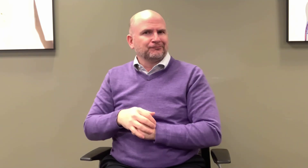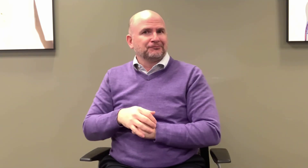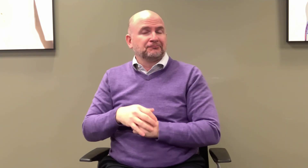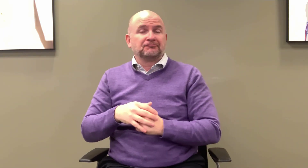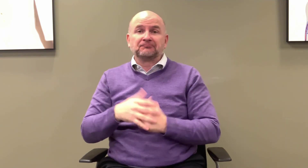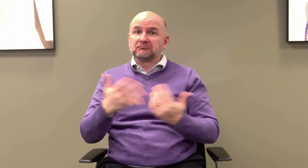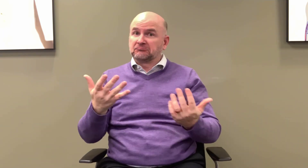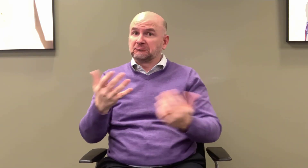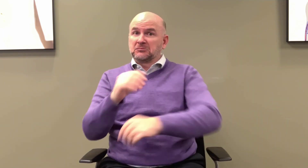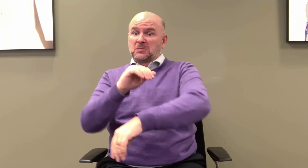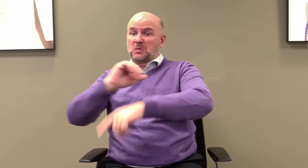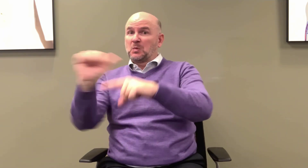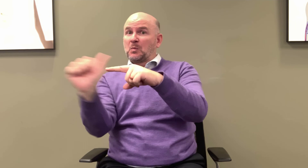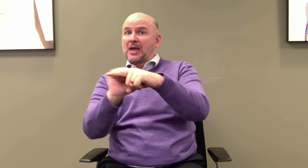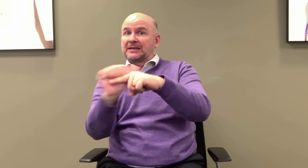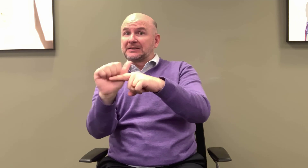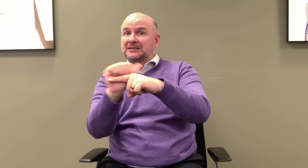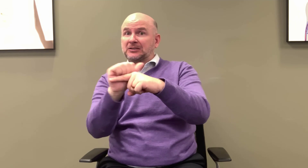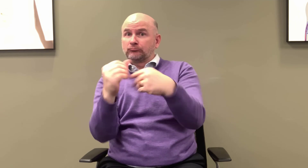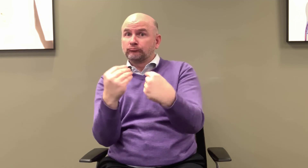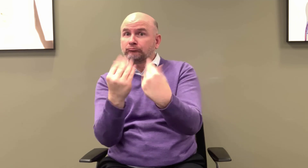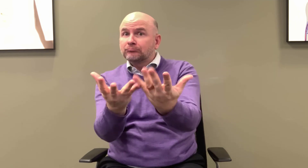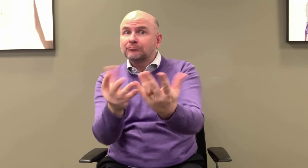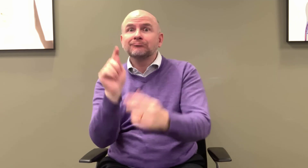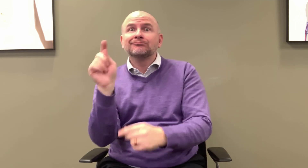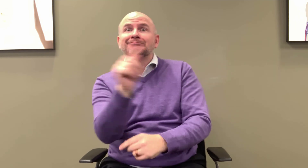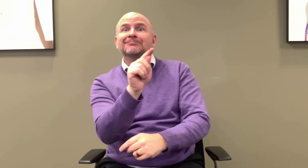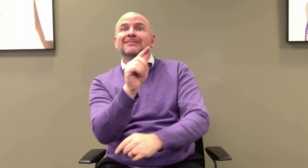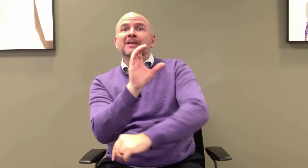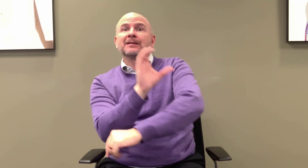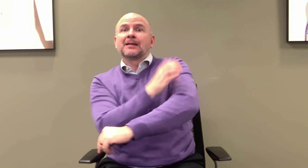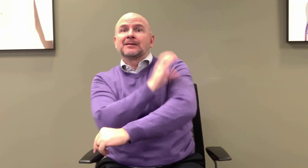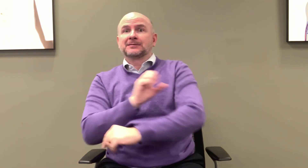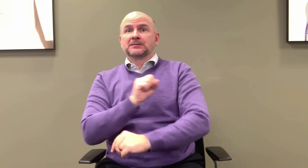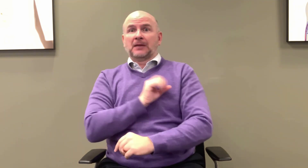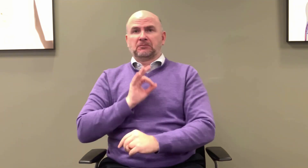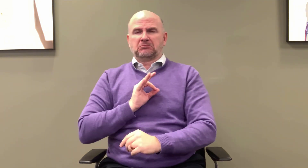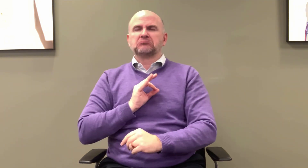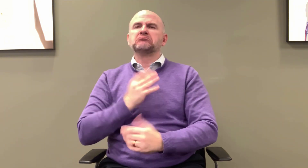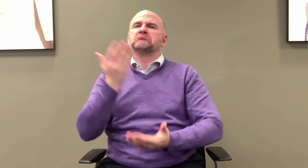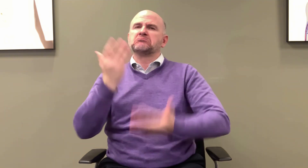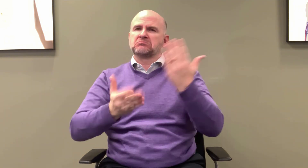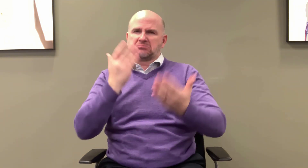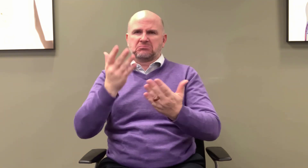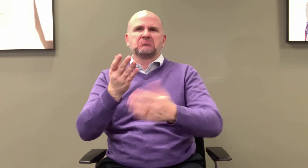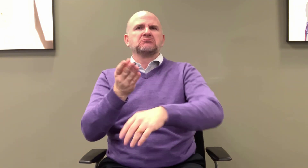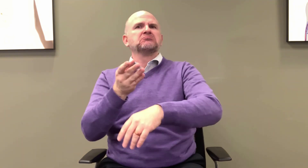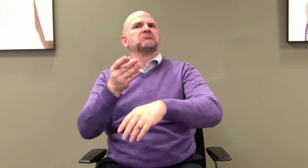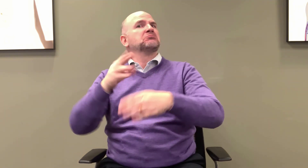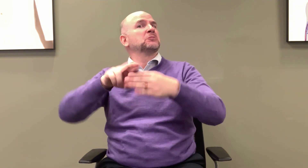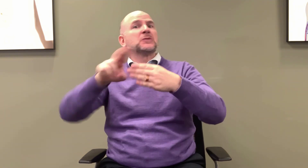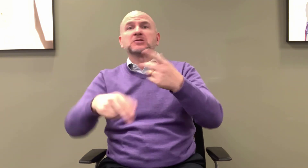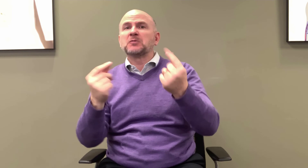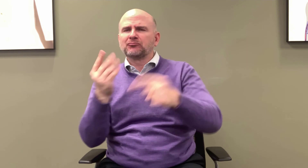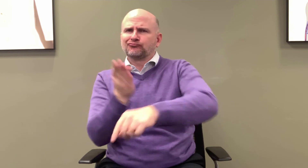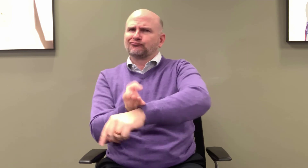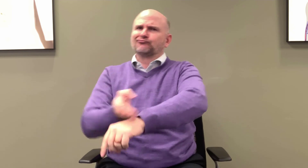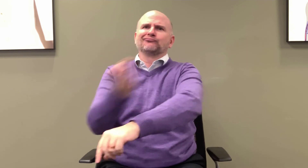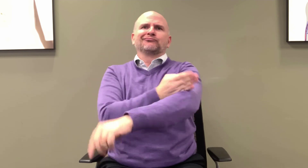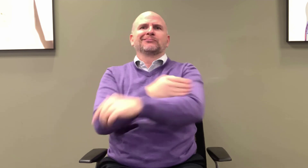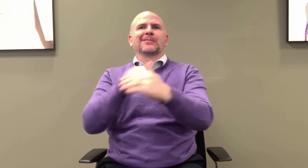for effective communication. Training of clinical staff may result in improved access